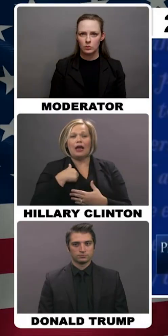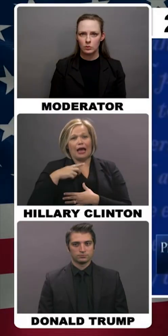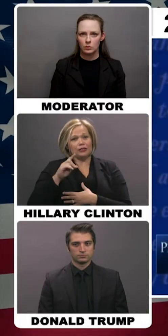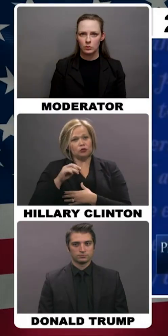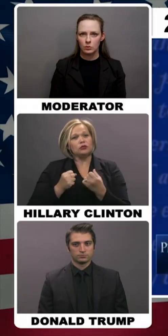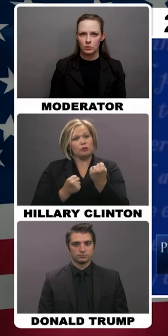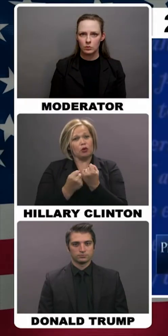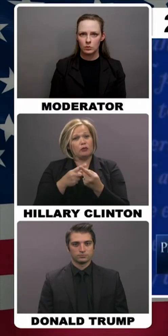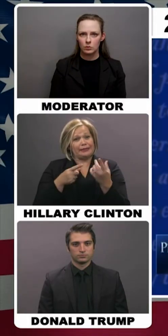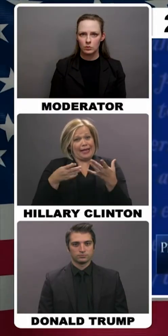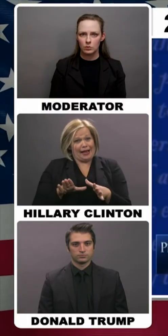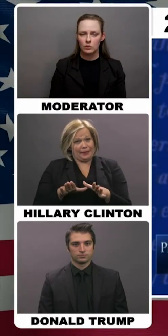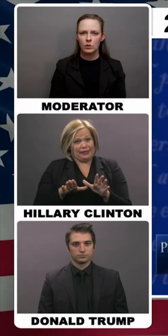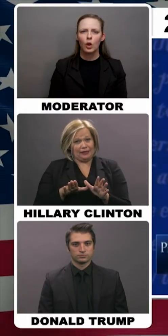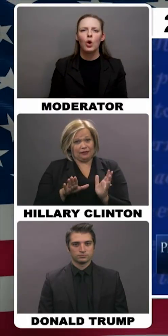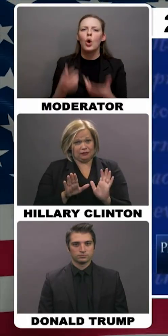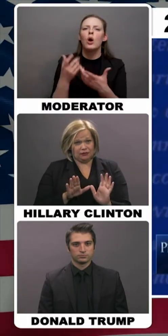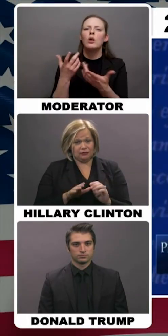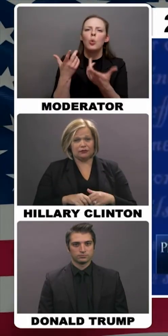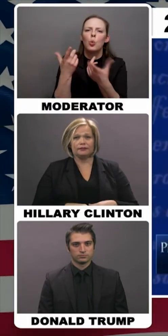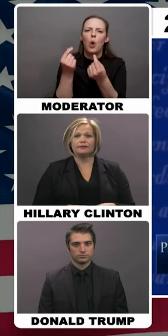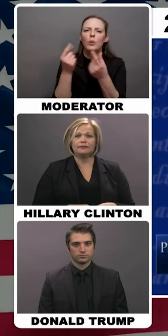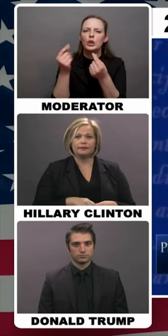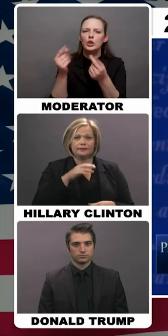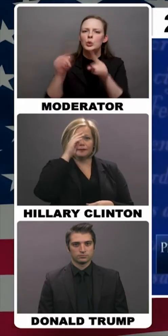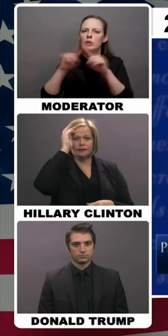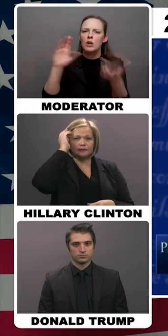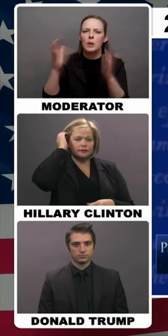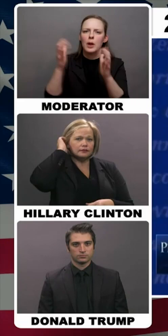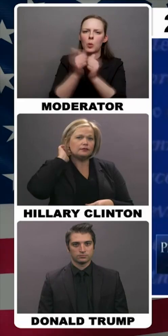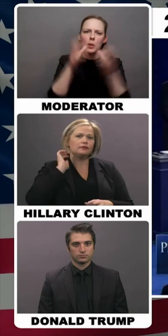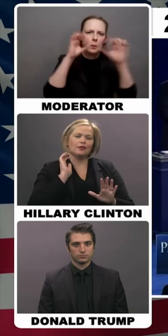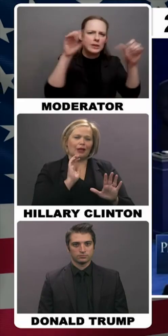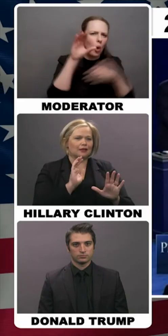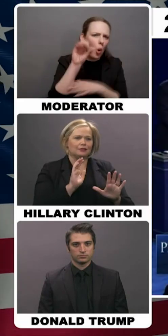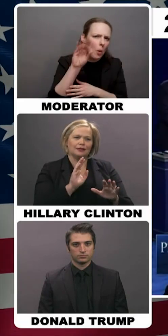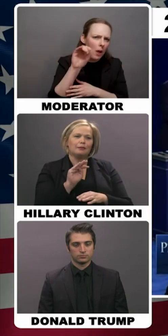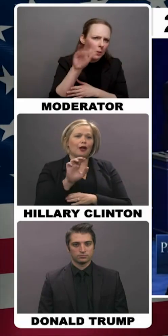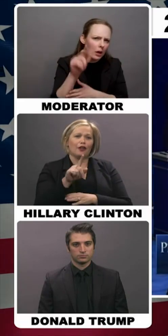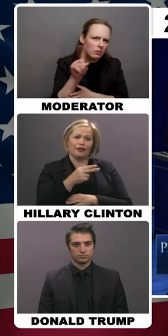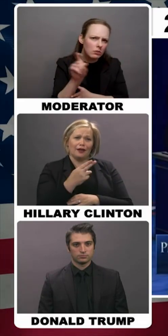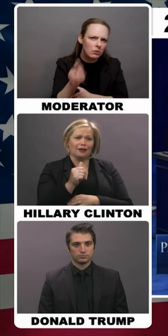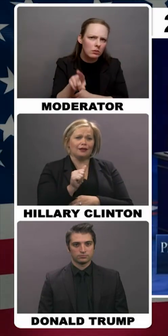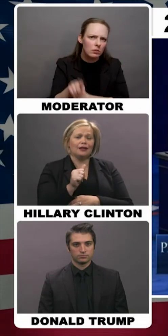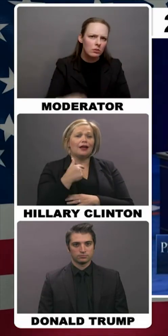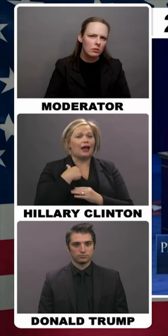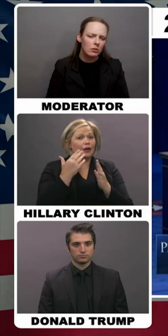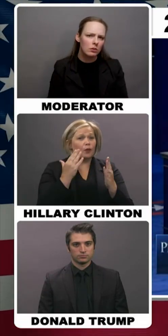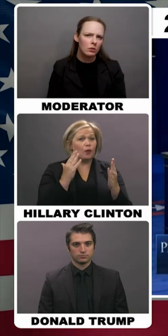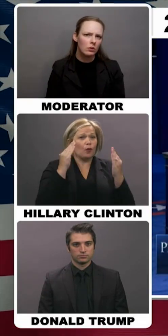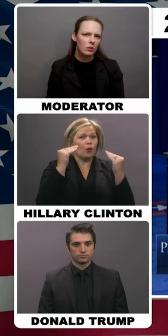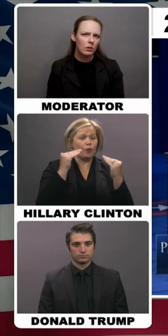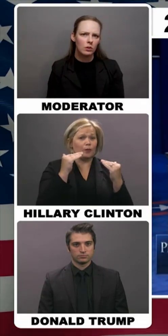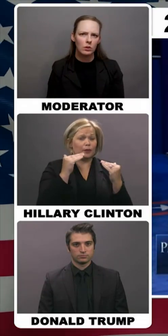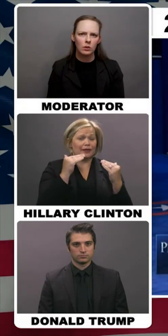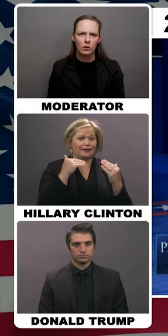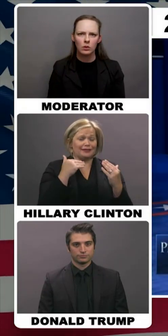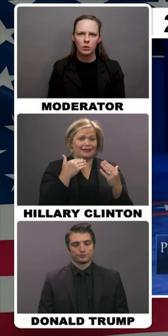But lemme just, so what would you do differently than President Obama is doing? Well, Mar Martha, I hope that by the time I, if I'm fortunate everything, I hope